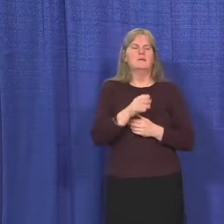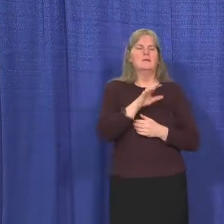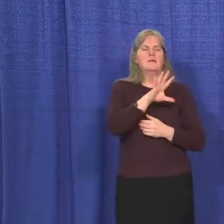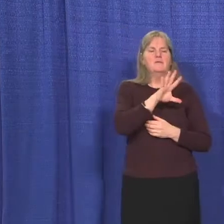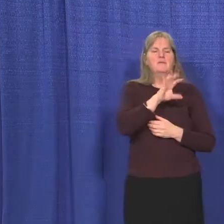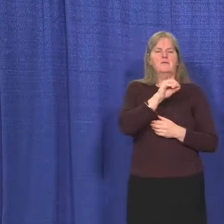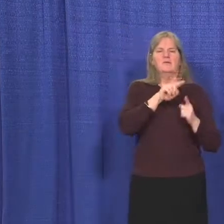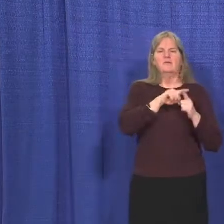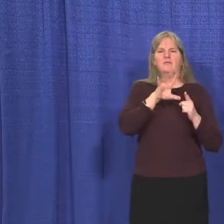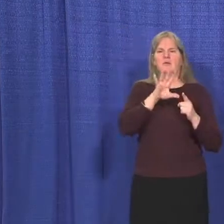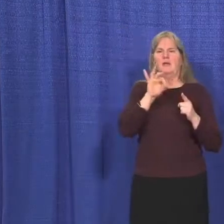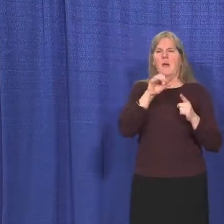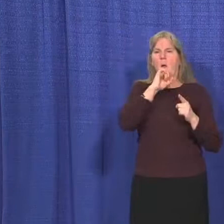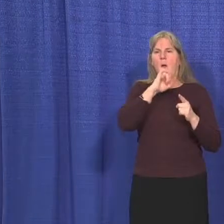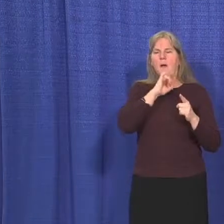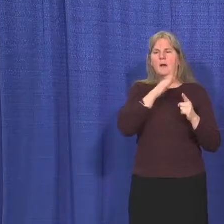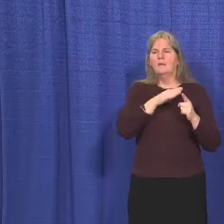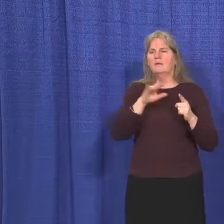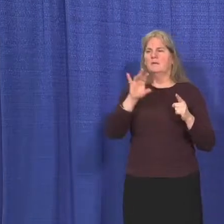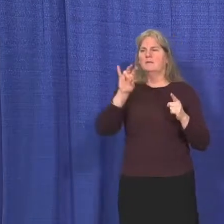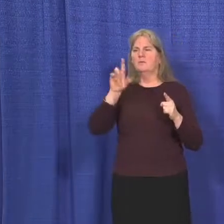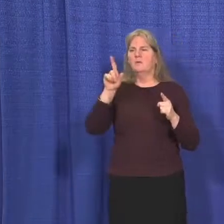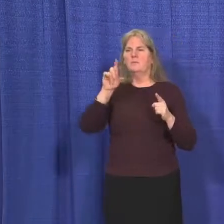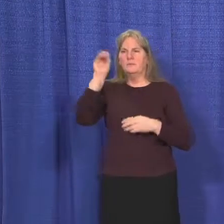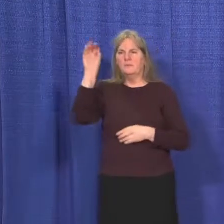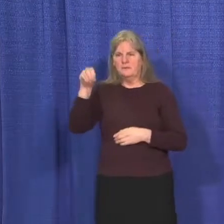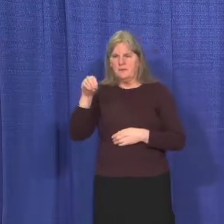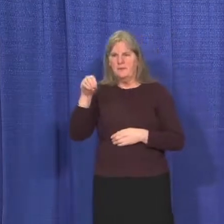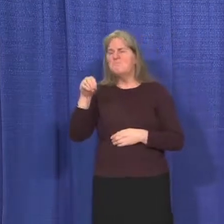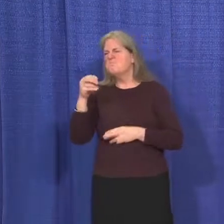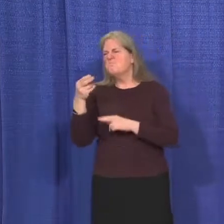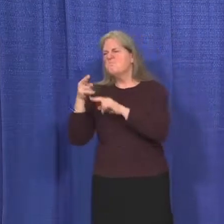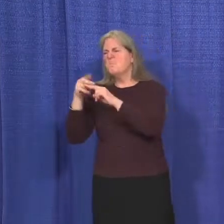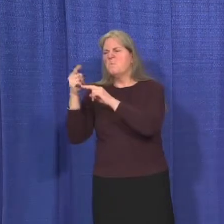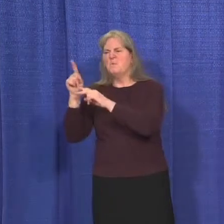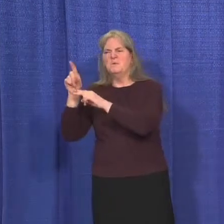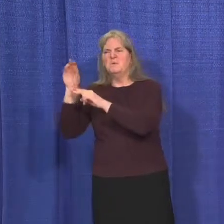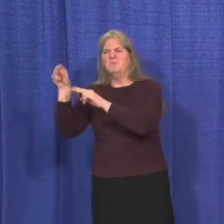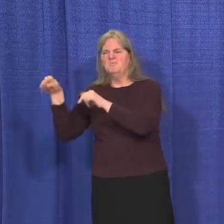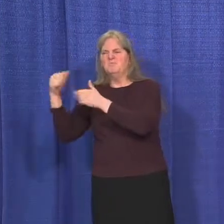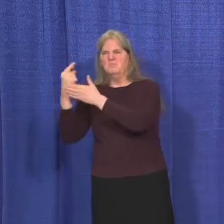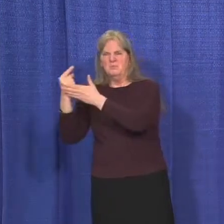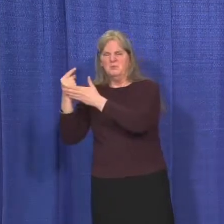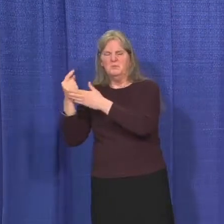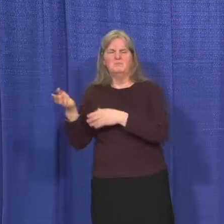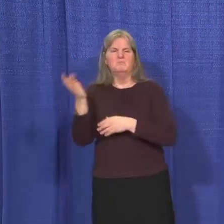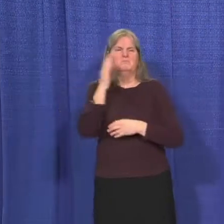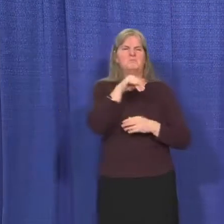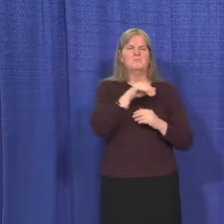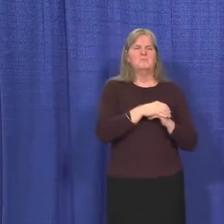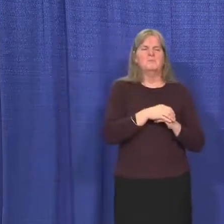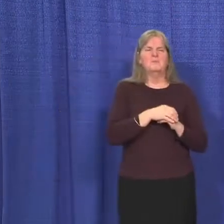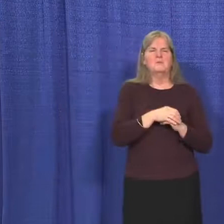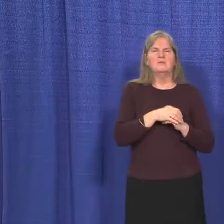In the 50 to 59 age group, 71 percent. Moved up by 1 percent in the last week.